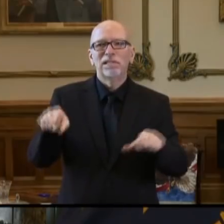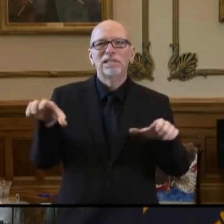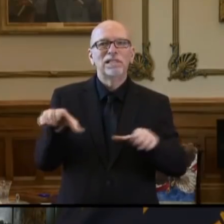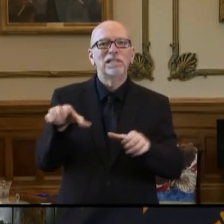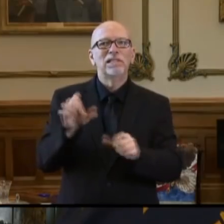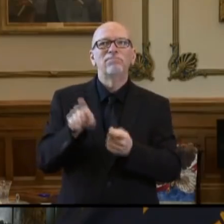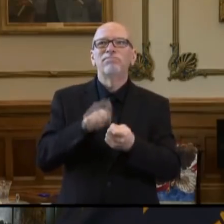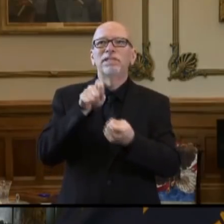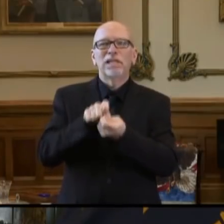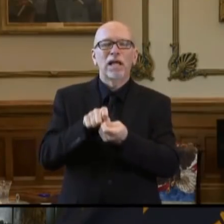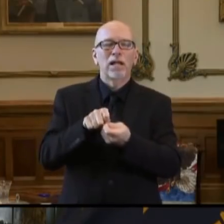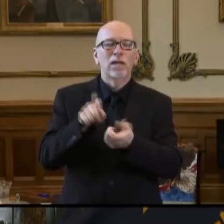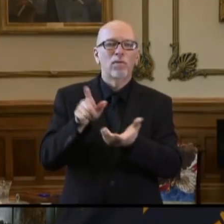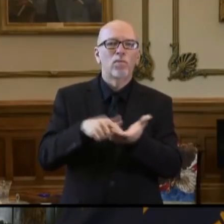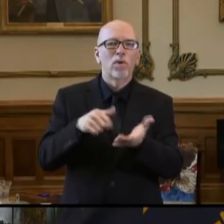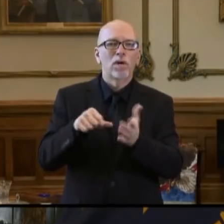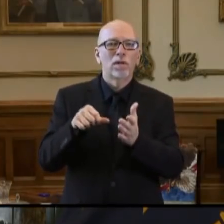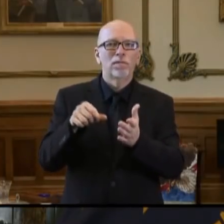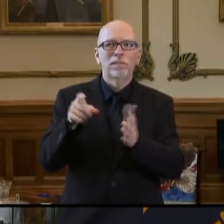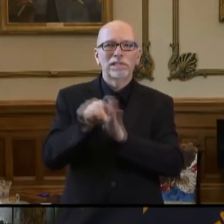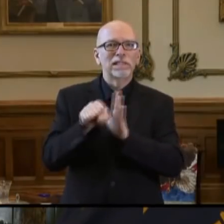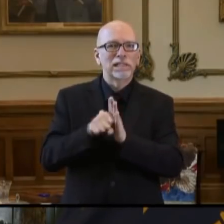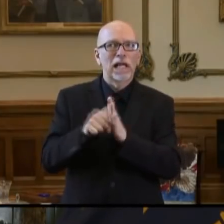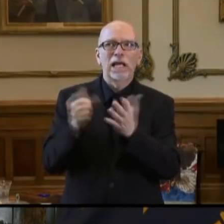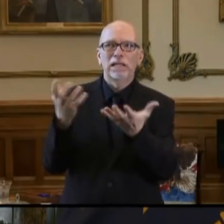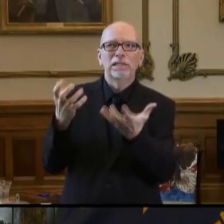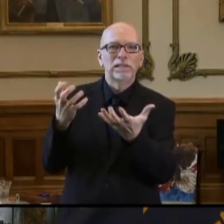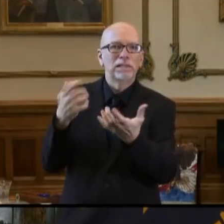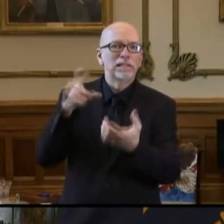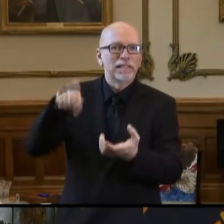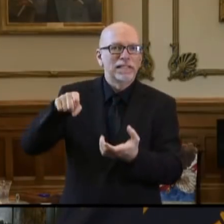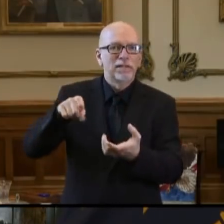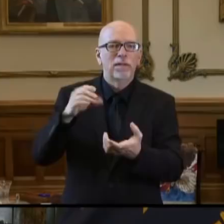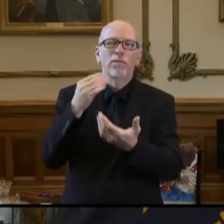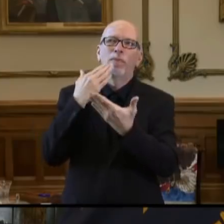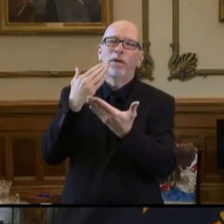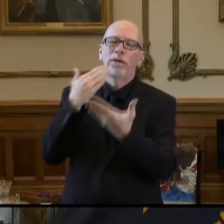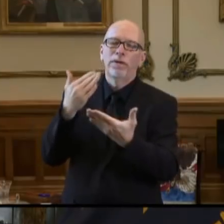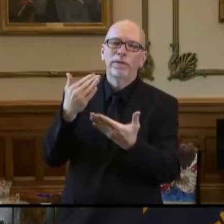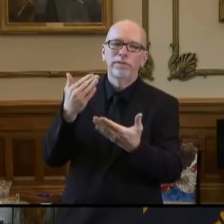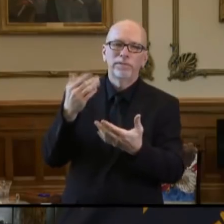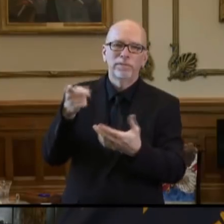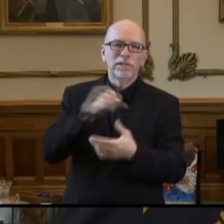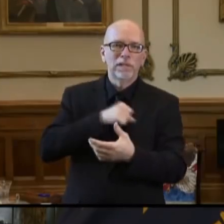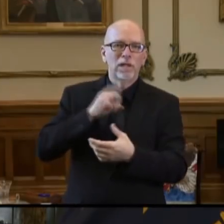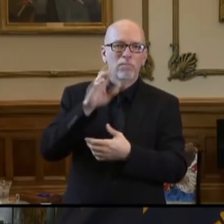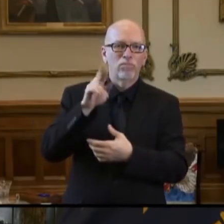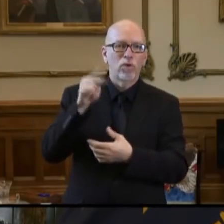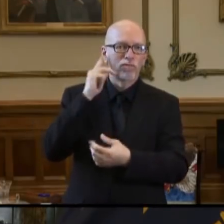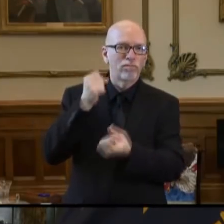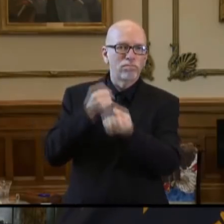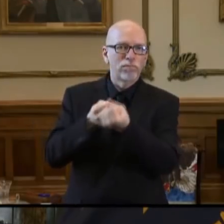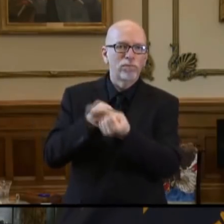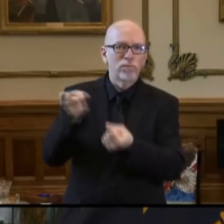HOUSE AND SENATE MEMBERS BUT THEY DID EXACTLY WHAT STATES